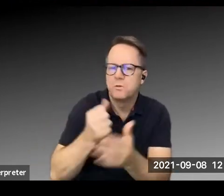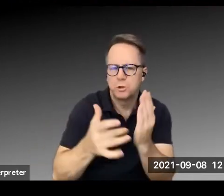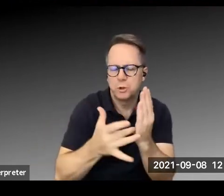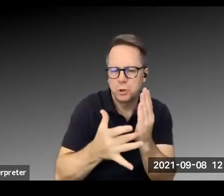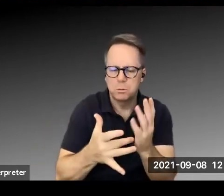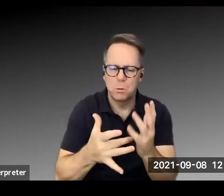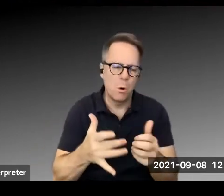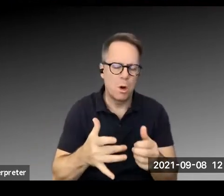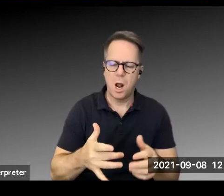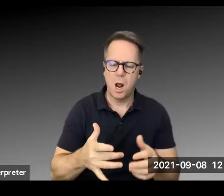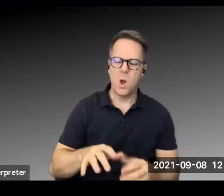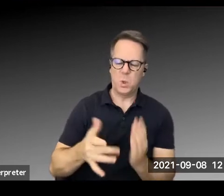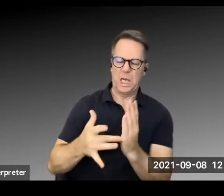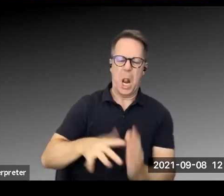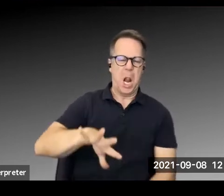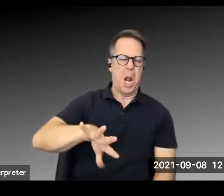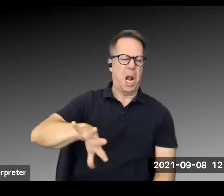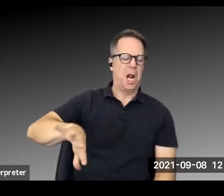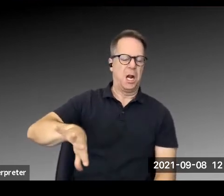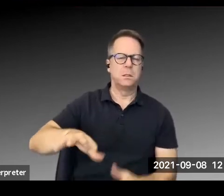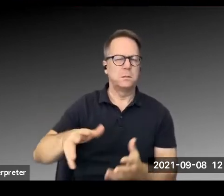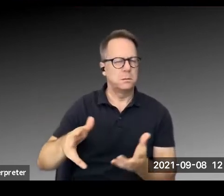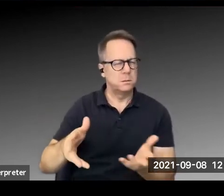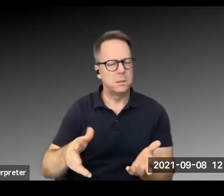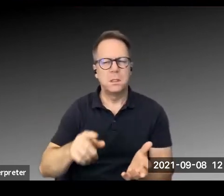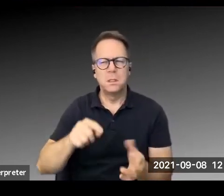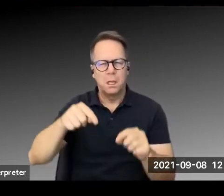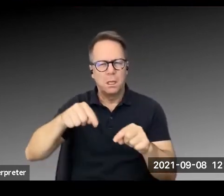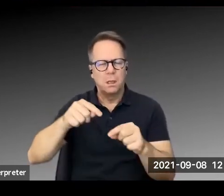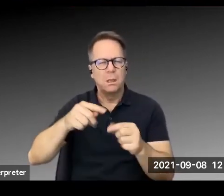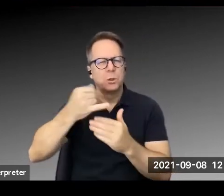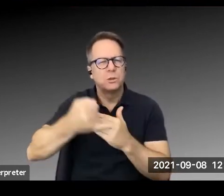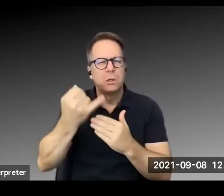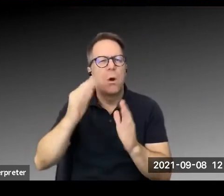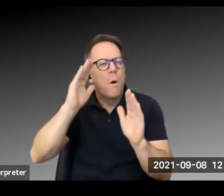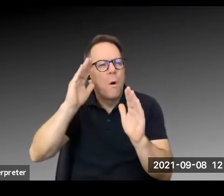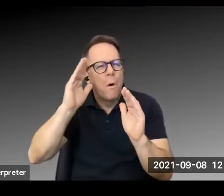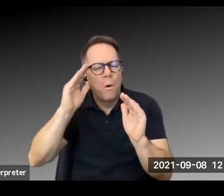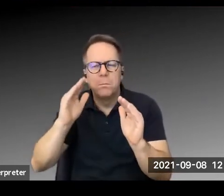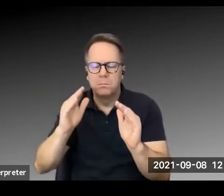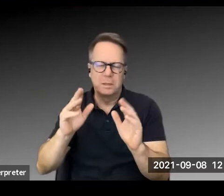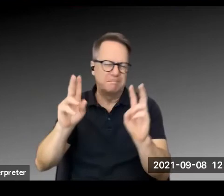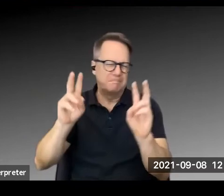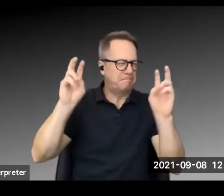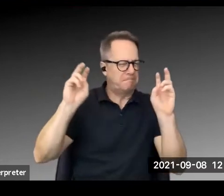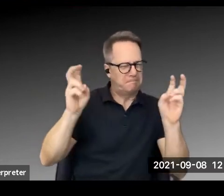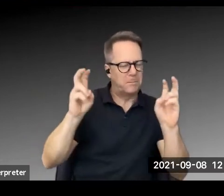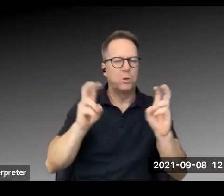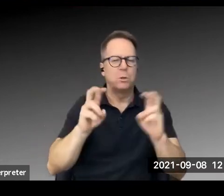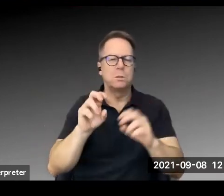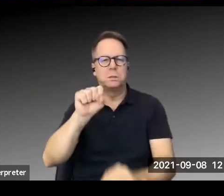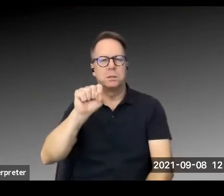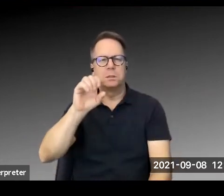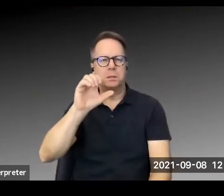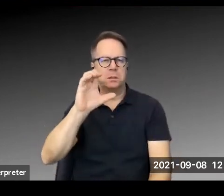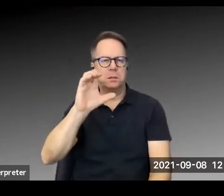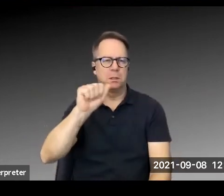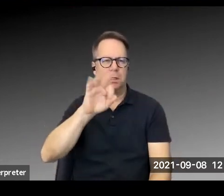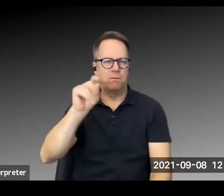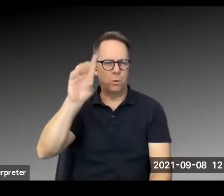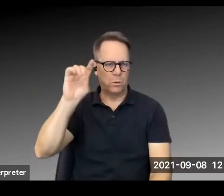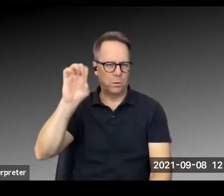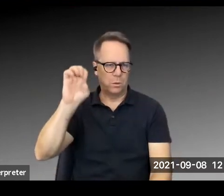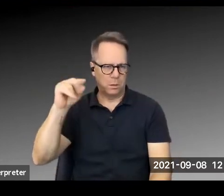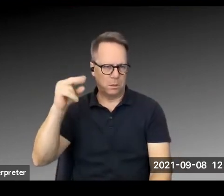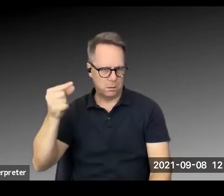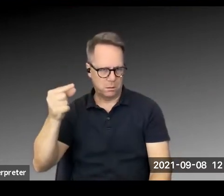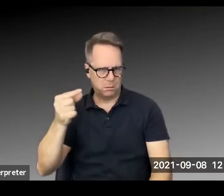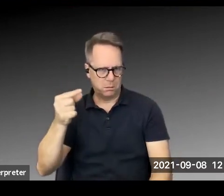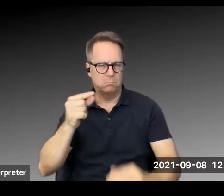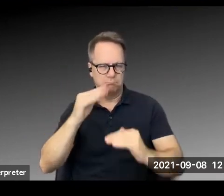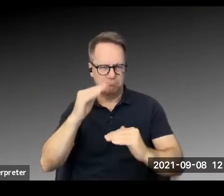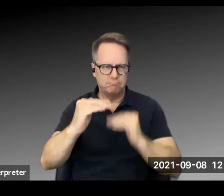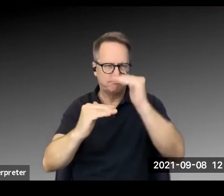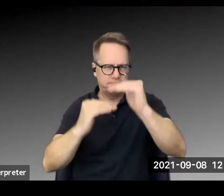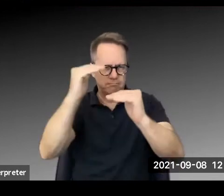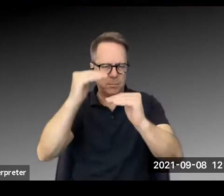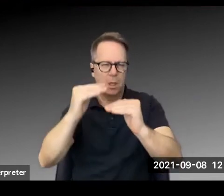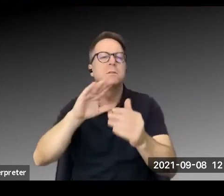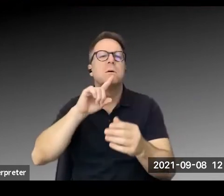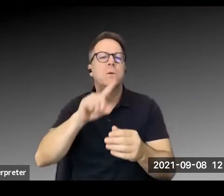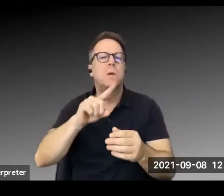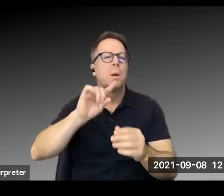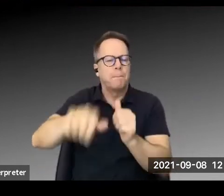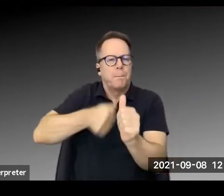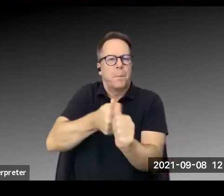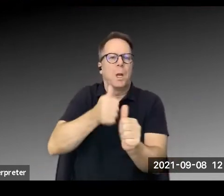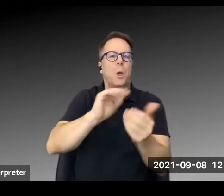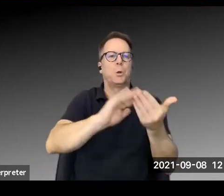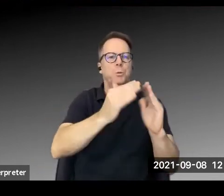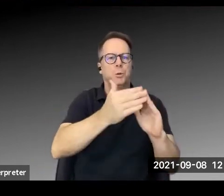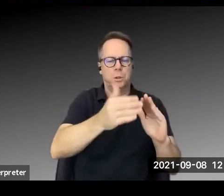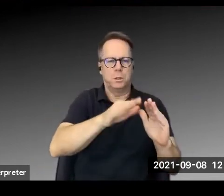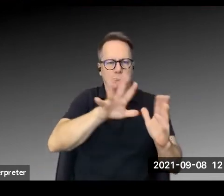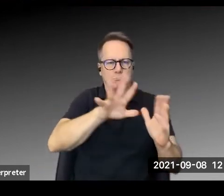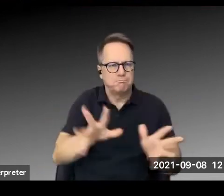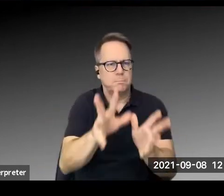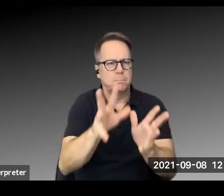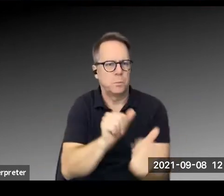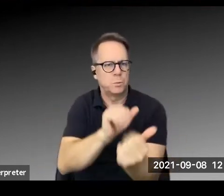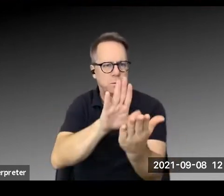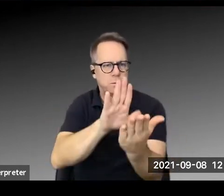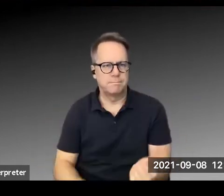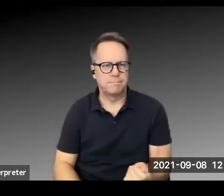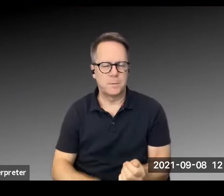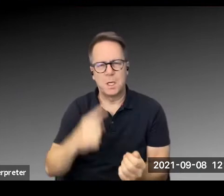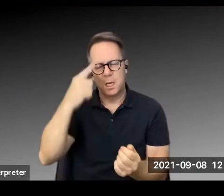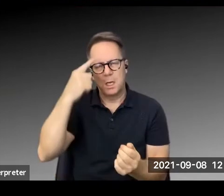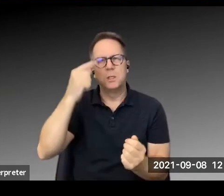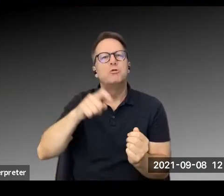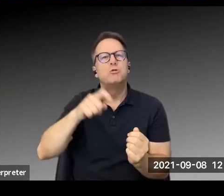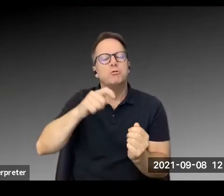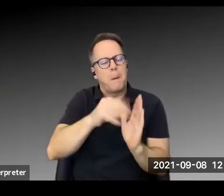Then I hope that this project focuses on what I'm referring to scaffolding of technology, building from community driven approach to in this case healthcare, but I hope it becomes a model for thinking through how could we approach software development